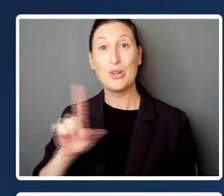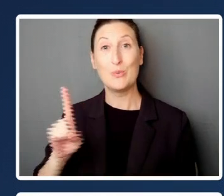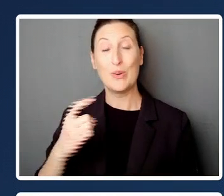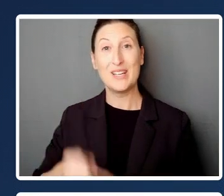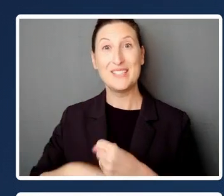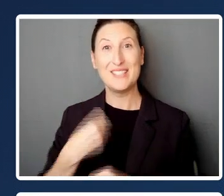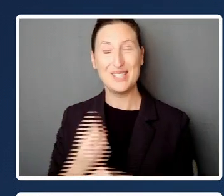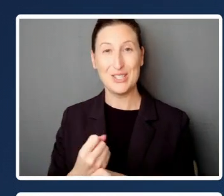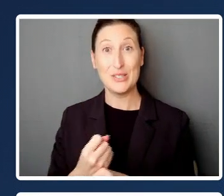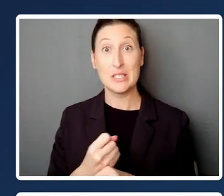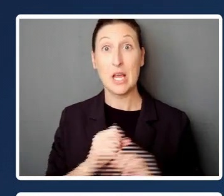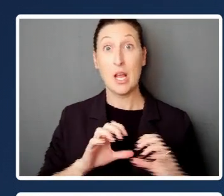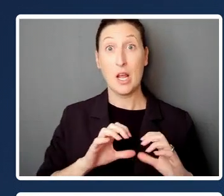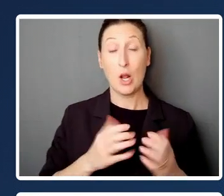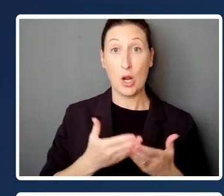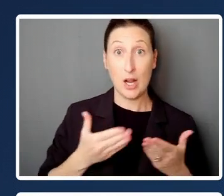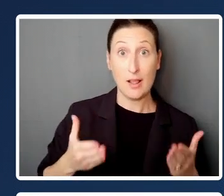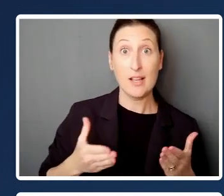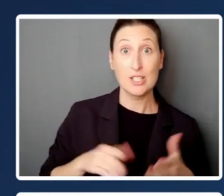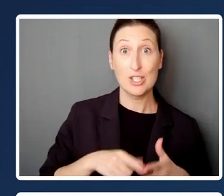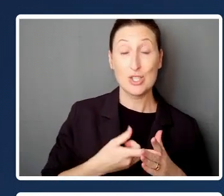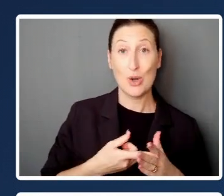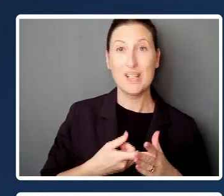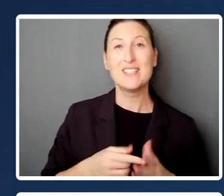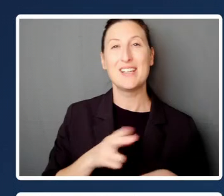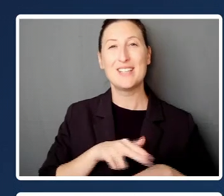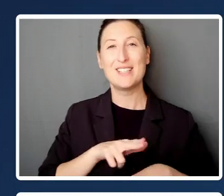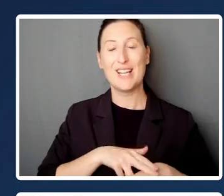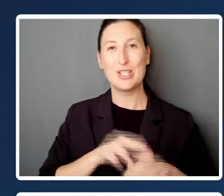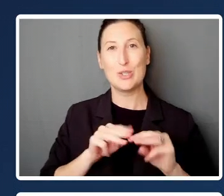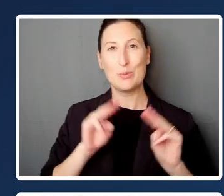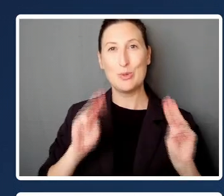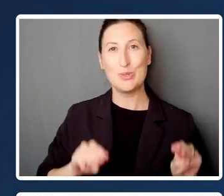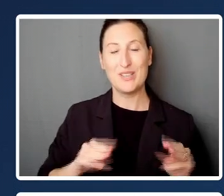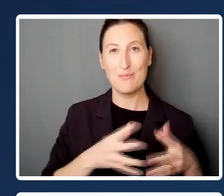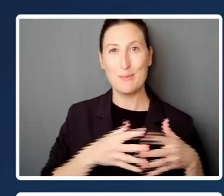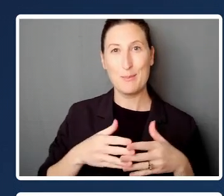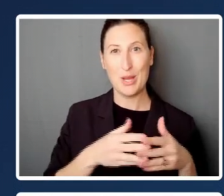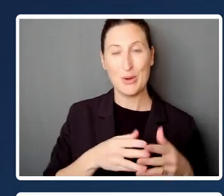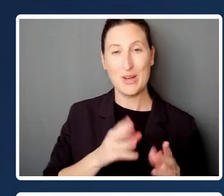the National Museum of American History and then we got our own building 31 years ago.